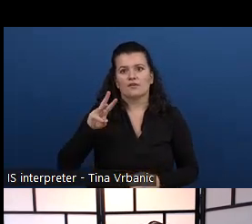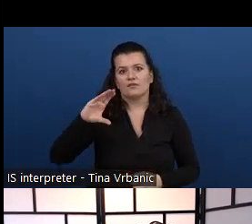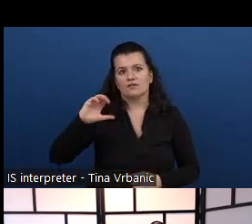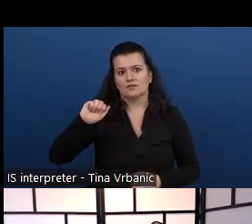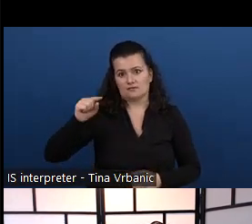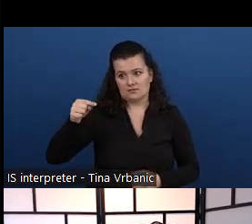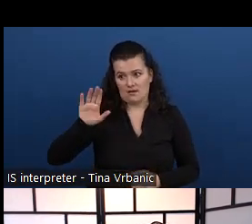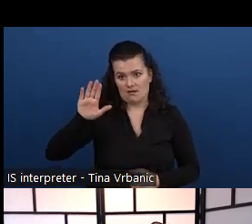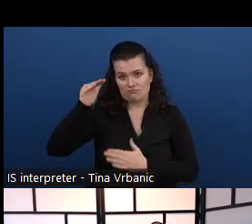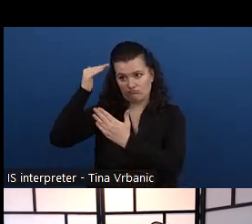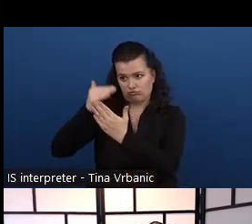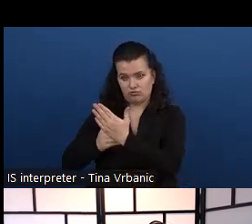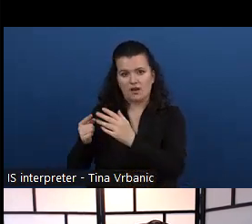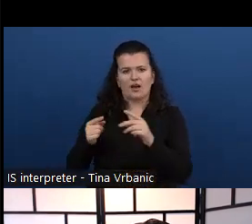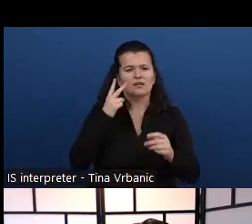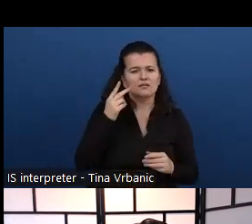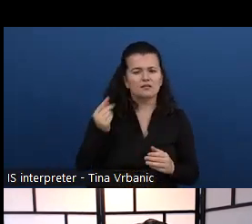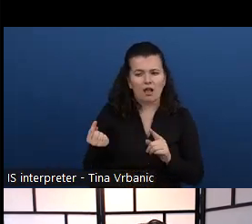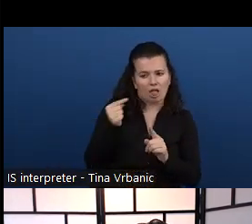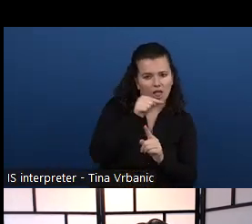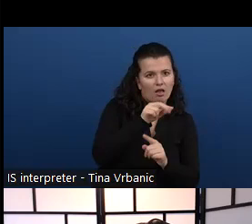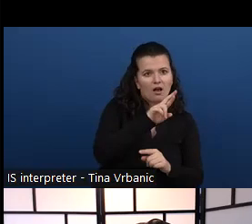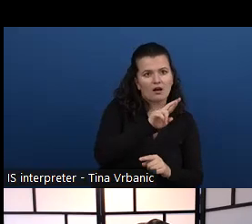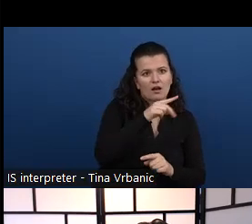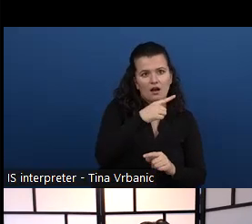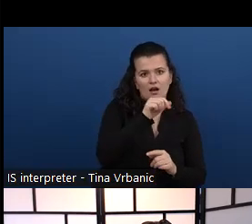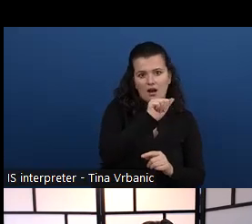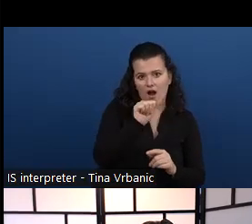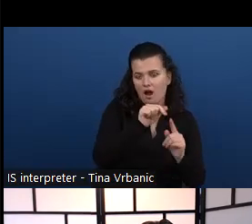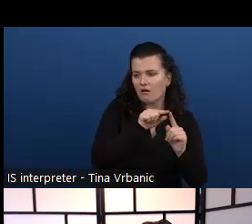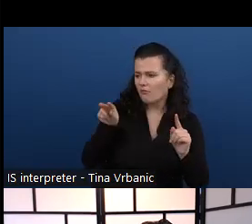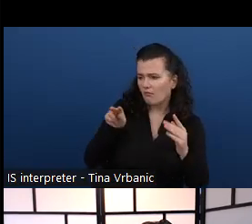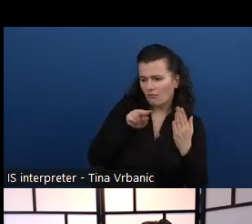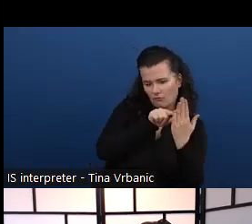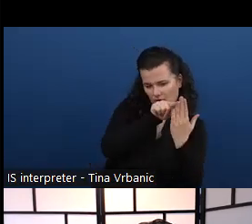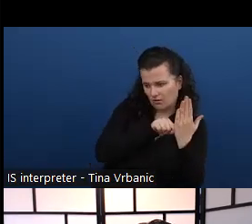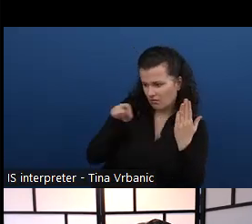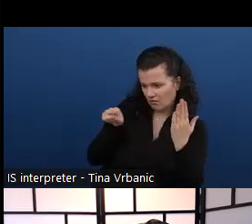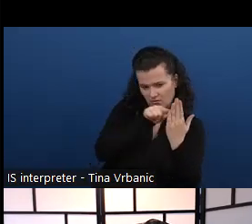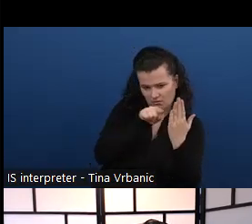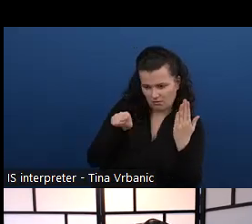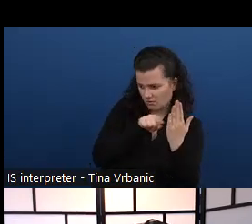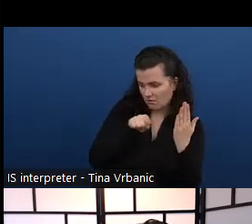I know it's something that may be strange for you because some of you use directly WCAG,